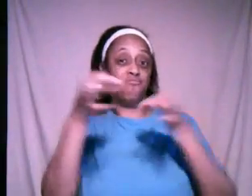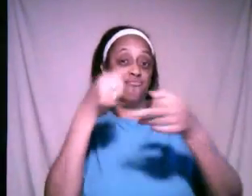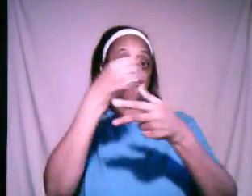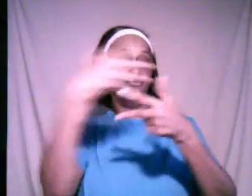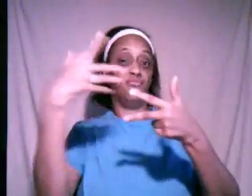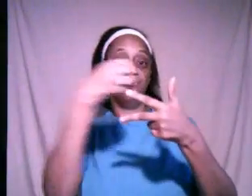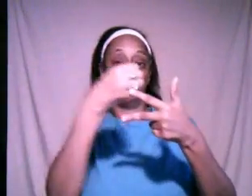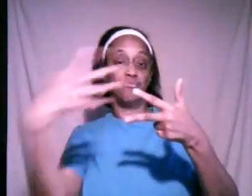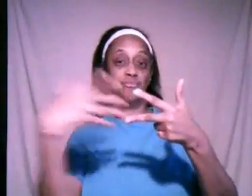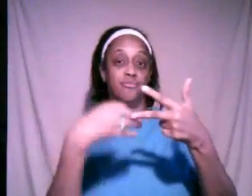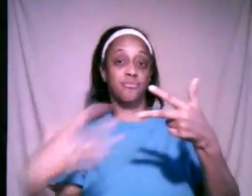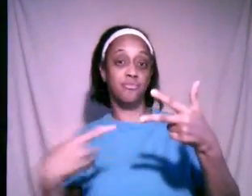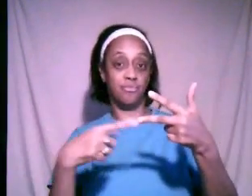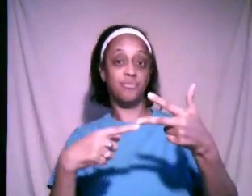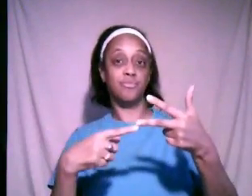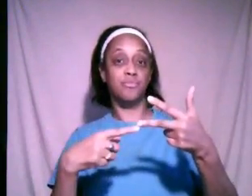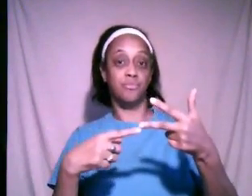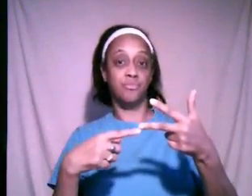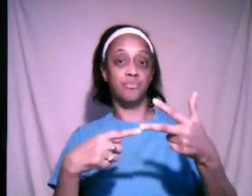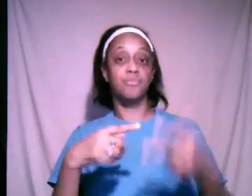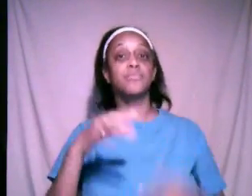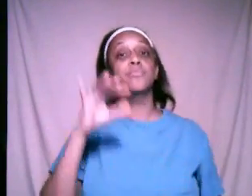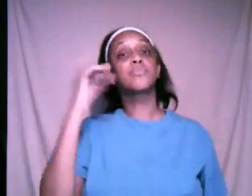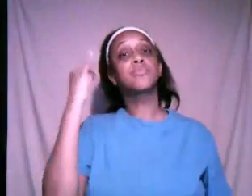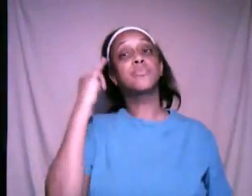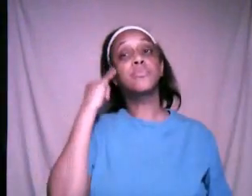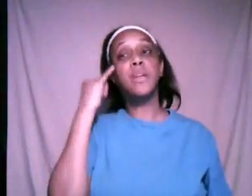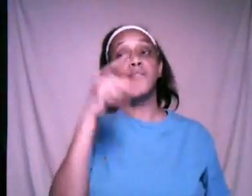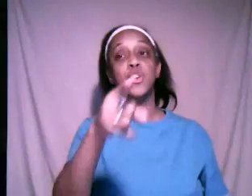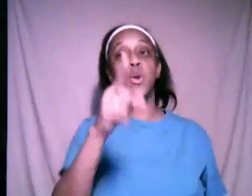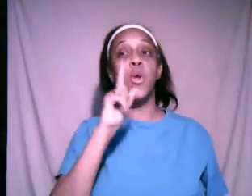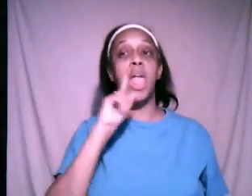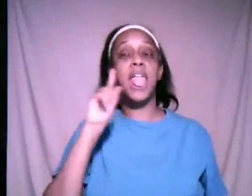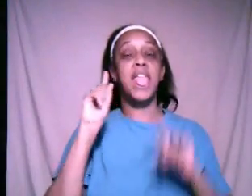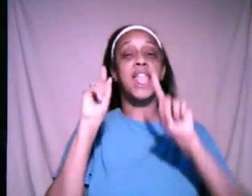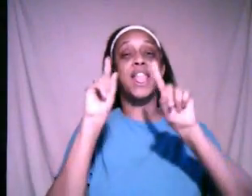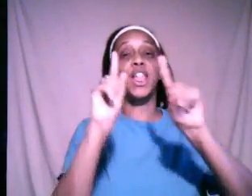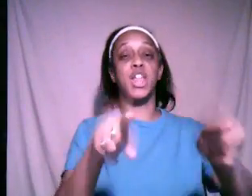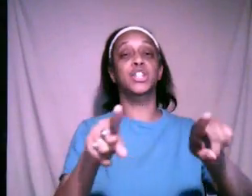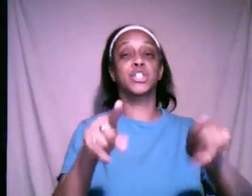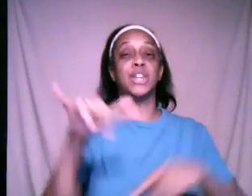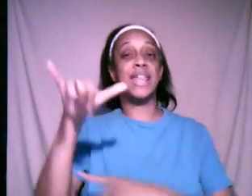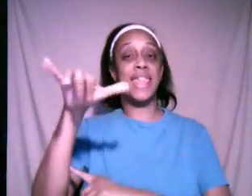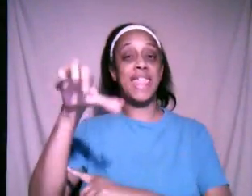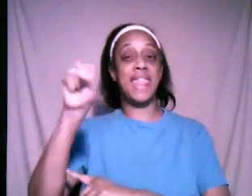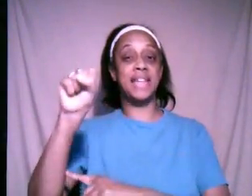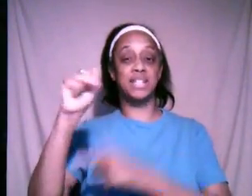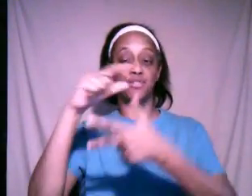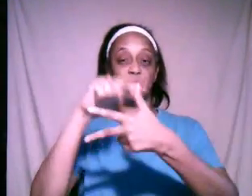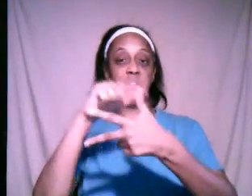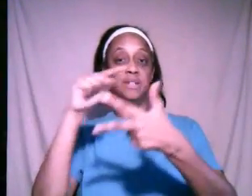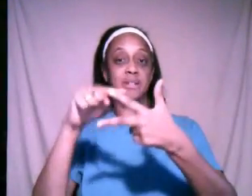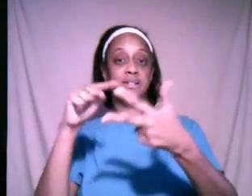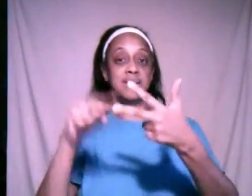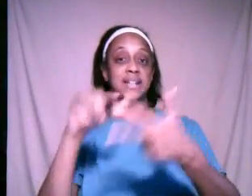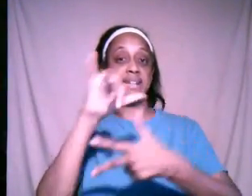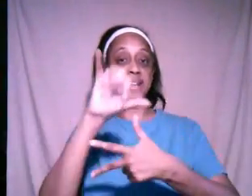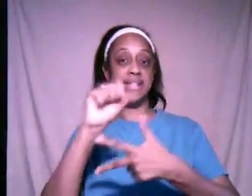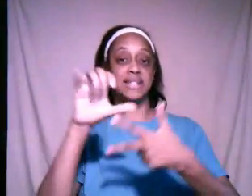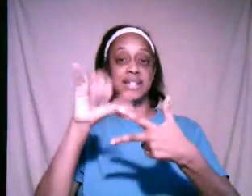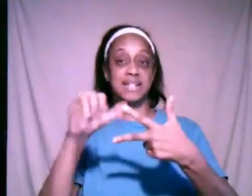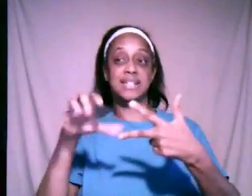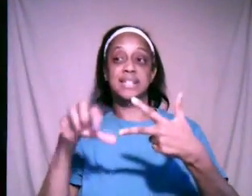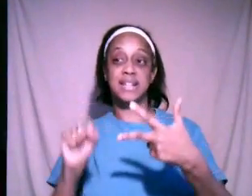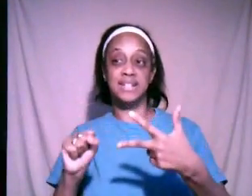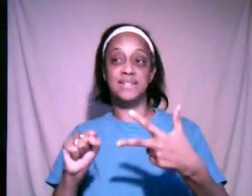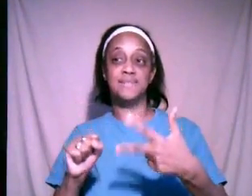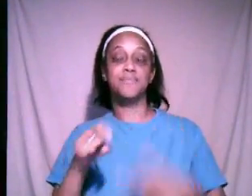if you answered "YES" to those questions,